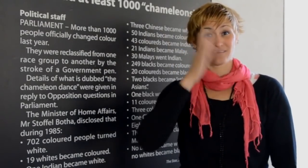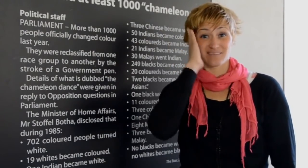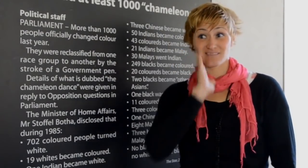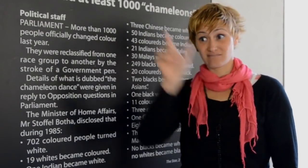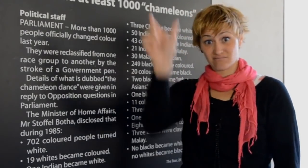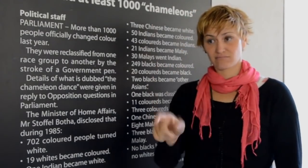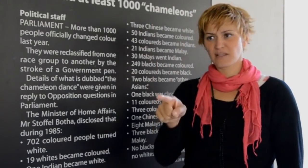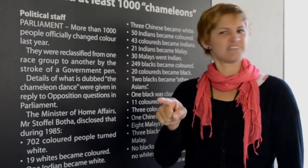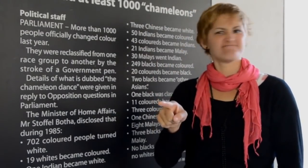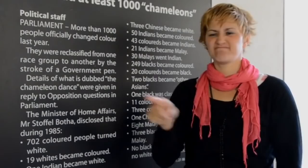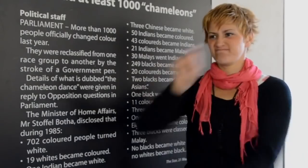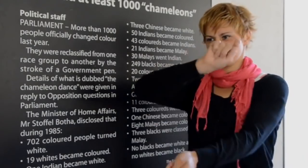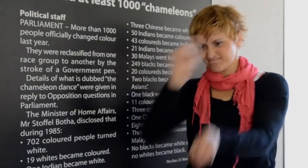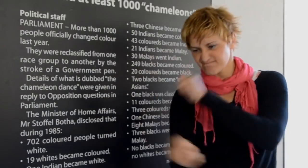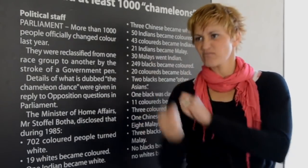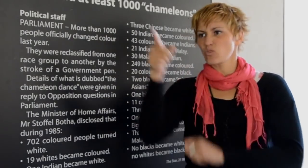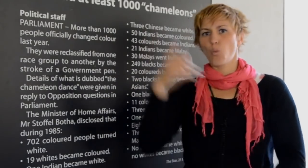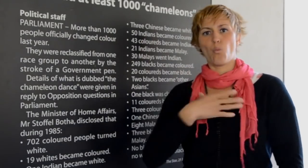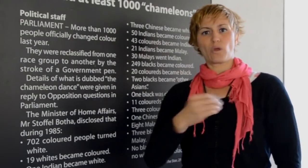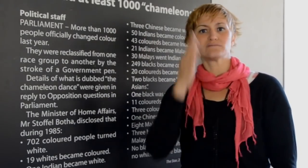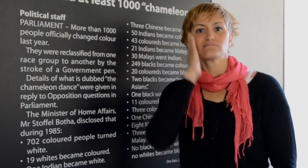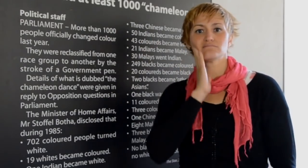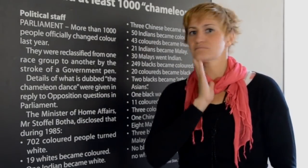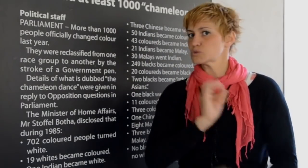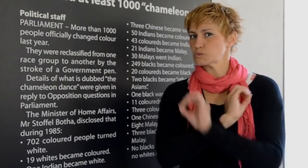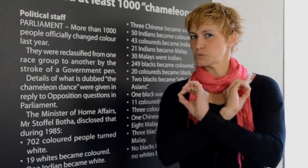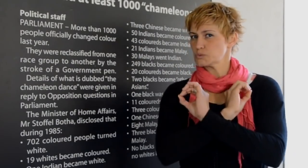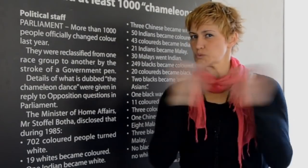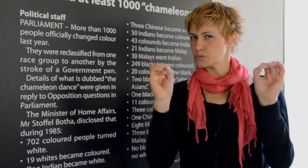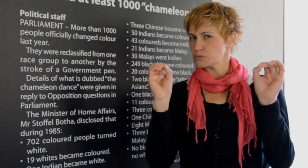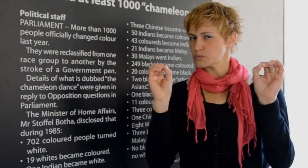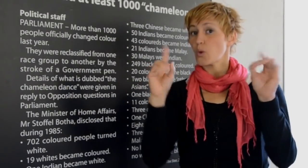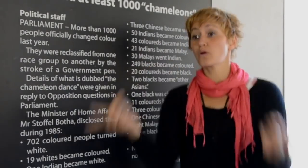whites being declared as black.